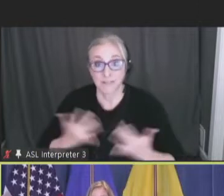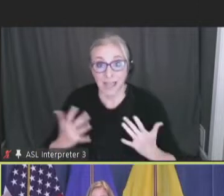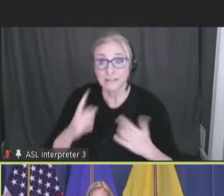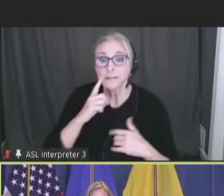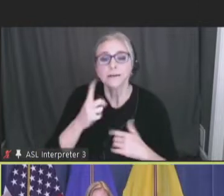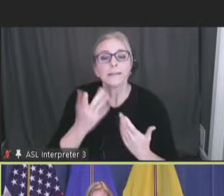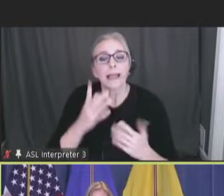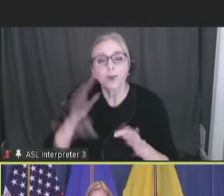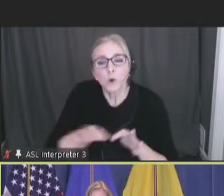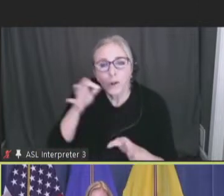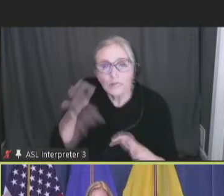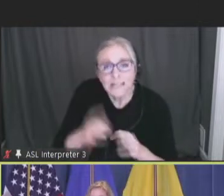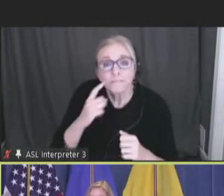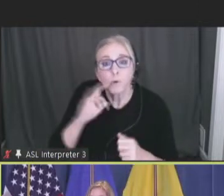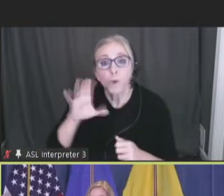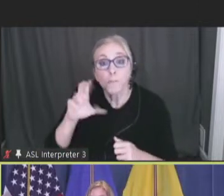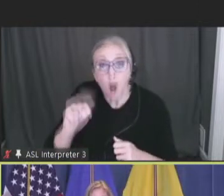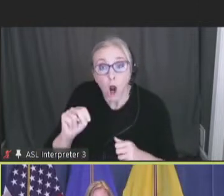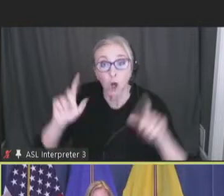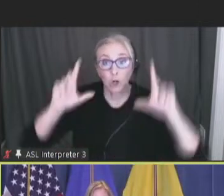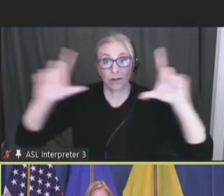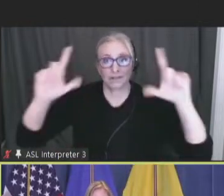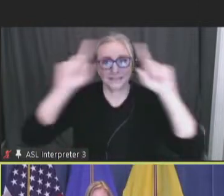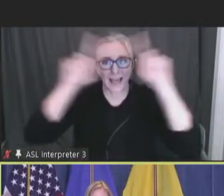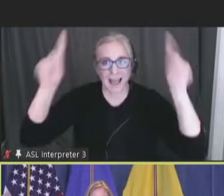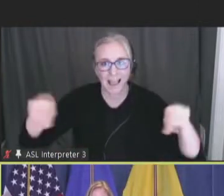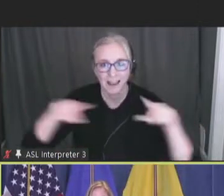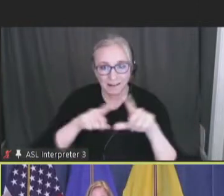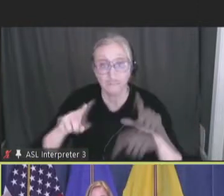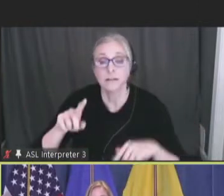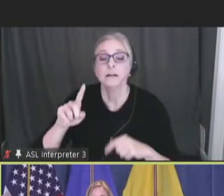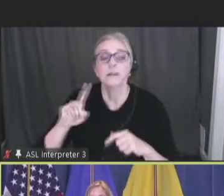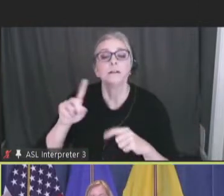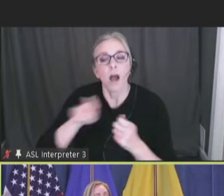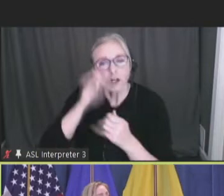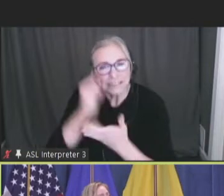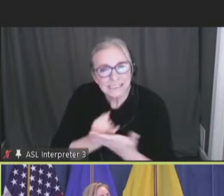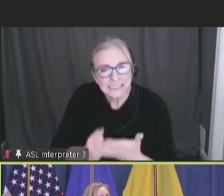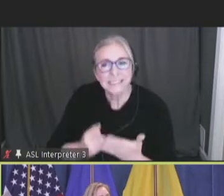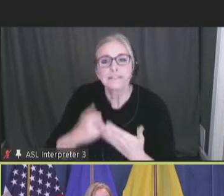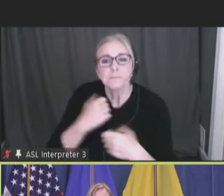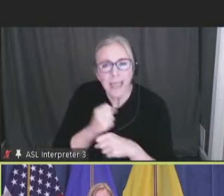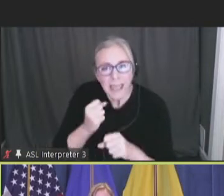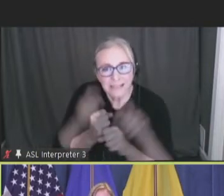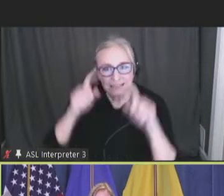which is a very traditional and artistic practice. And they would have people